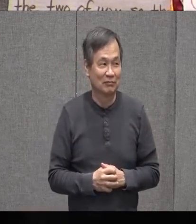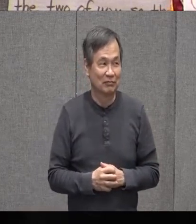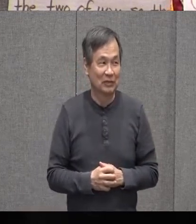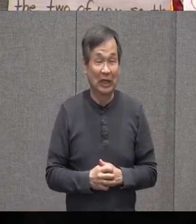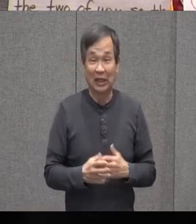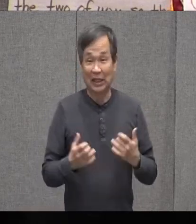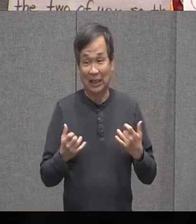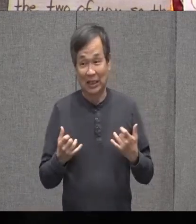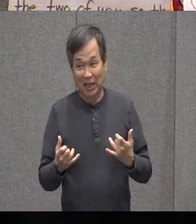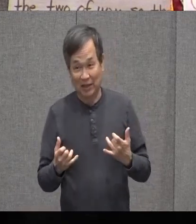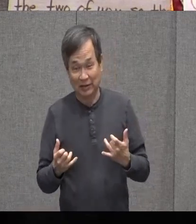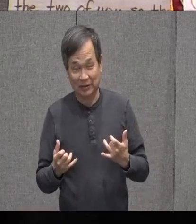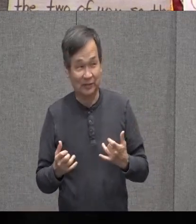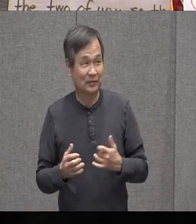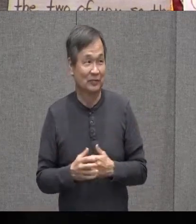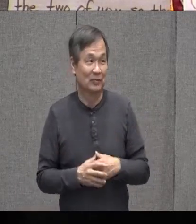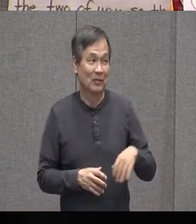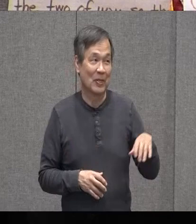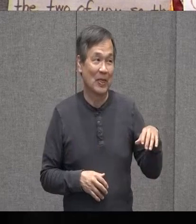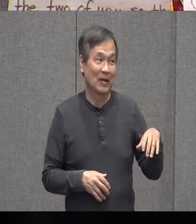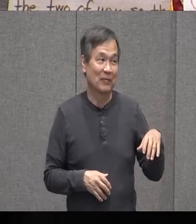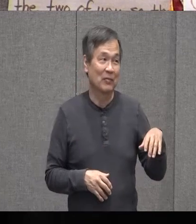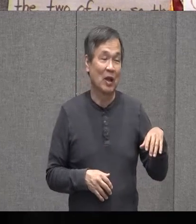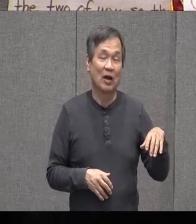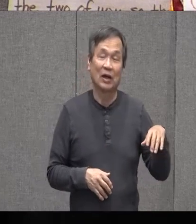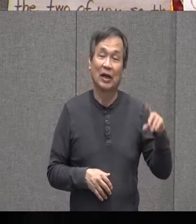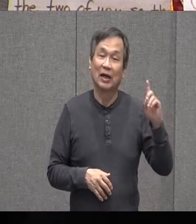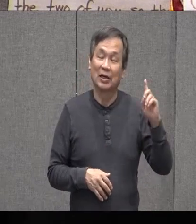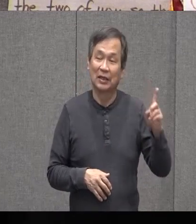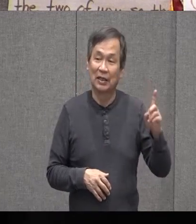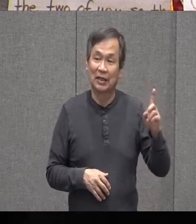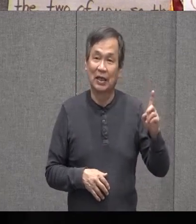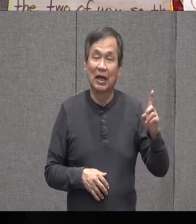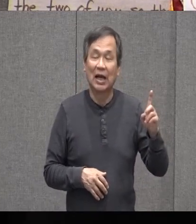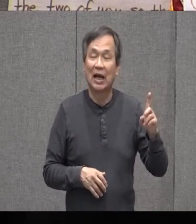Okay, oh I have an ace this time. Remember, that ace is worth one.